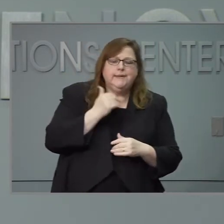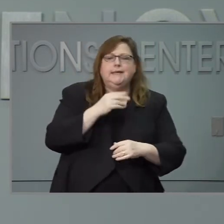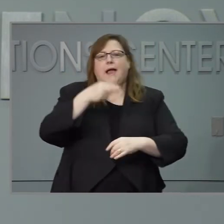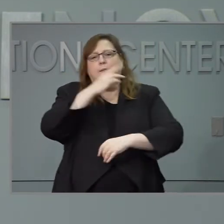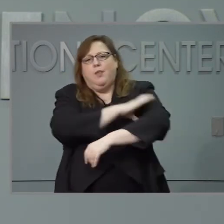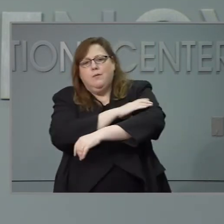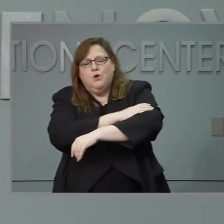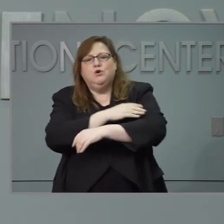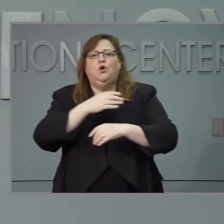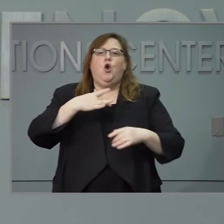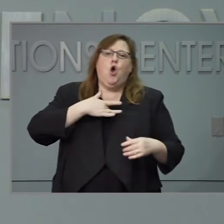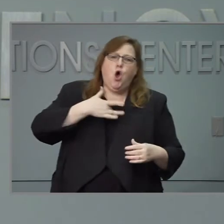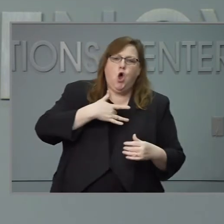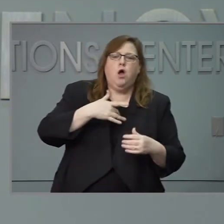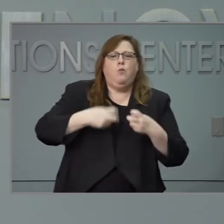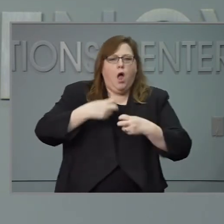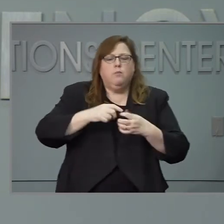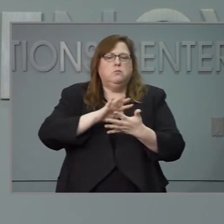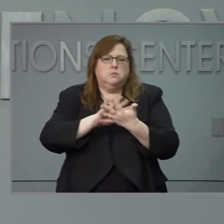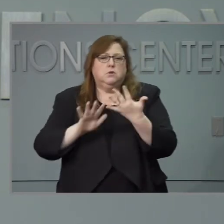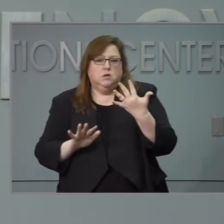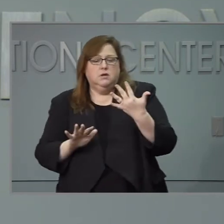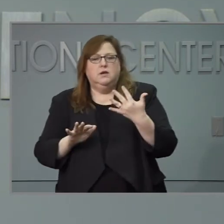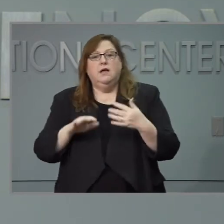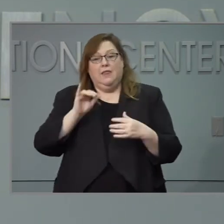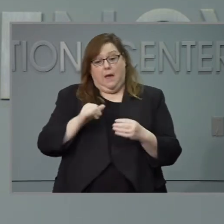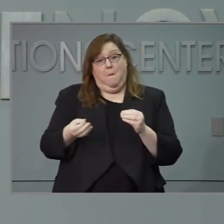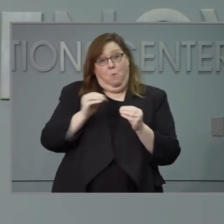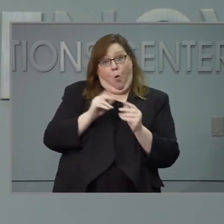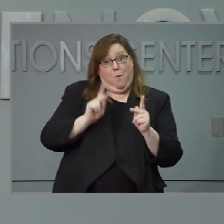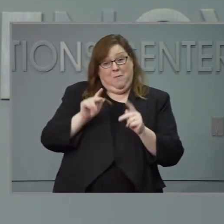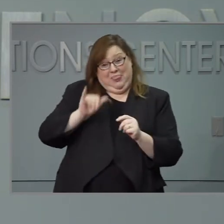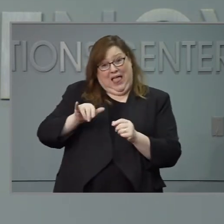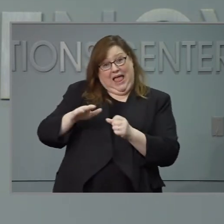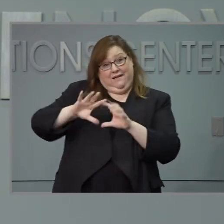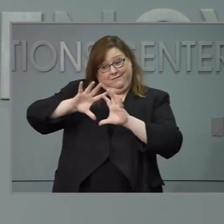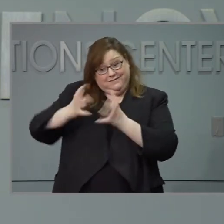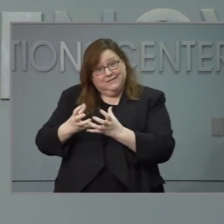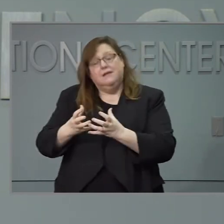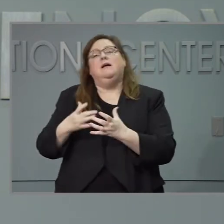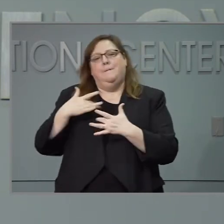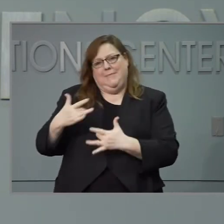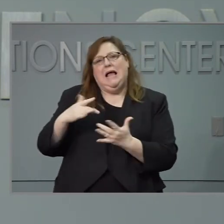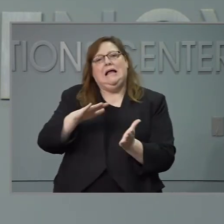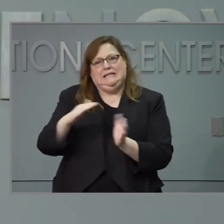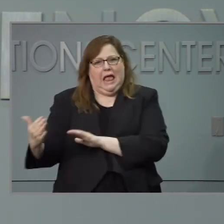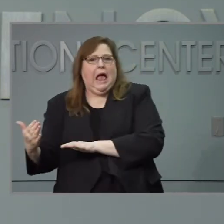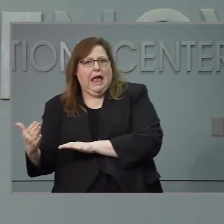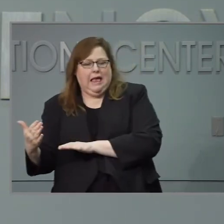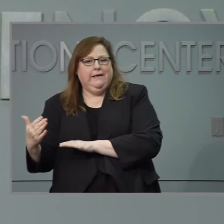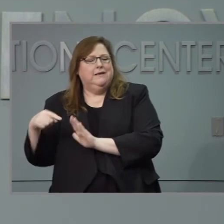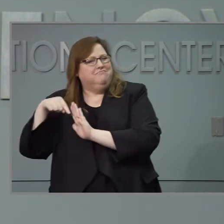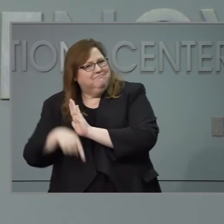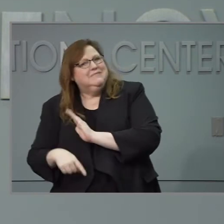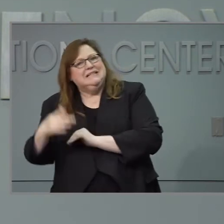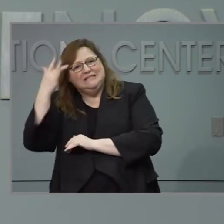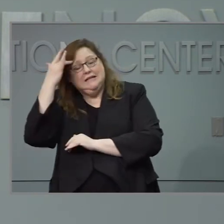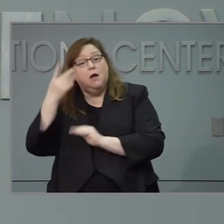INCIERTOS, ¿VA A CONSIDERAR IMPUESTOS ORE CORTES? Lt. Gov. Forest: CREO QUE EL GOBERNADOR CERRÓ LAS EMPRESAS Y